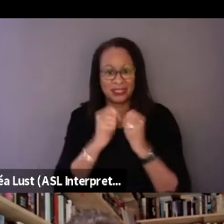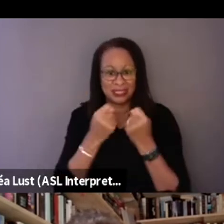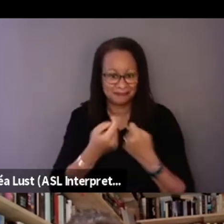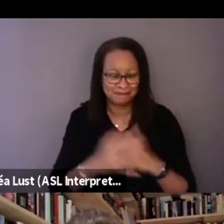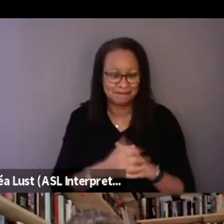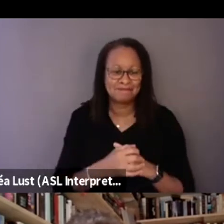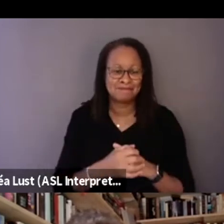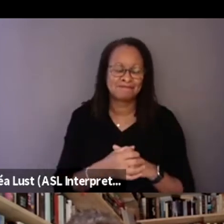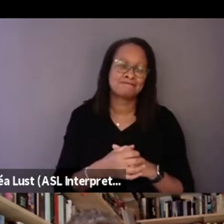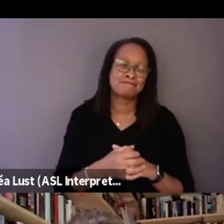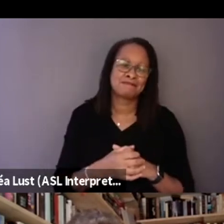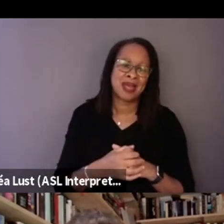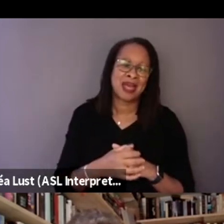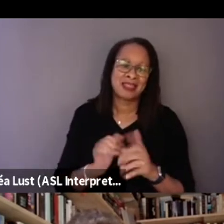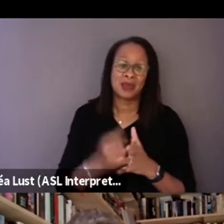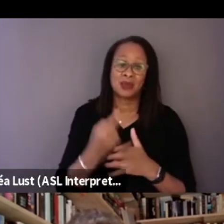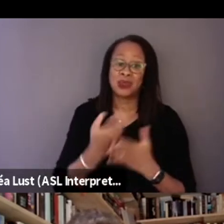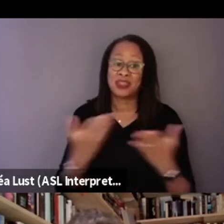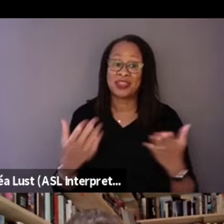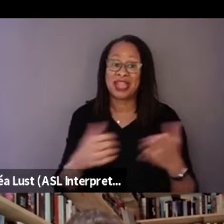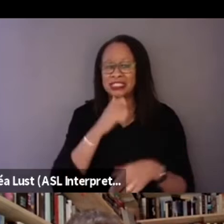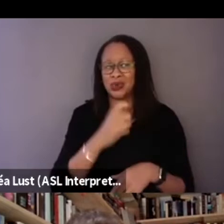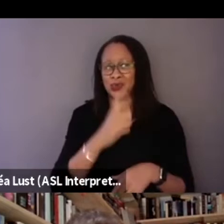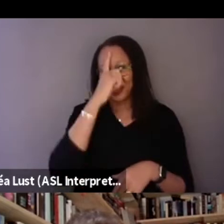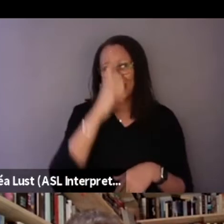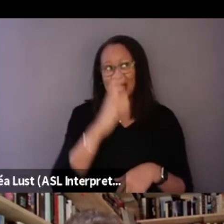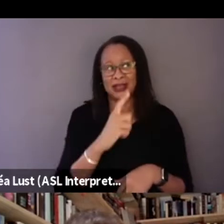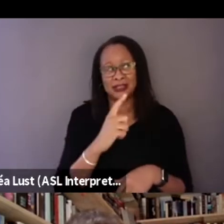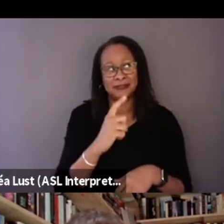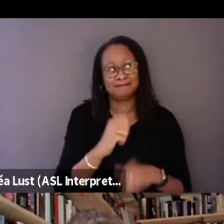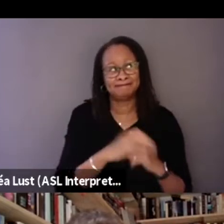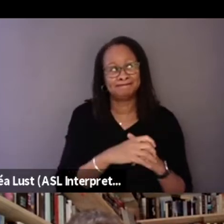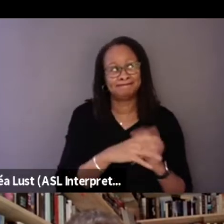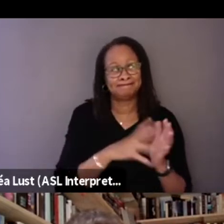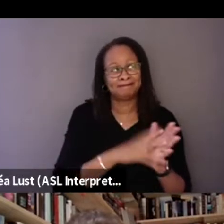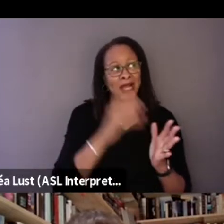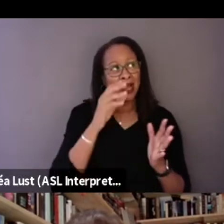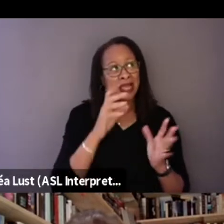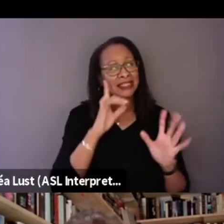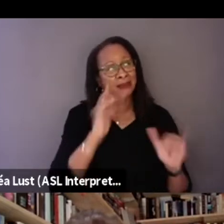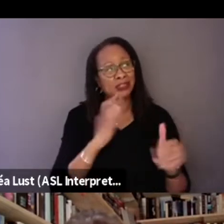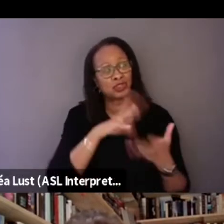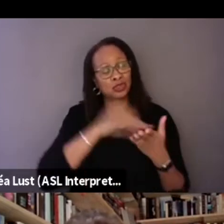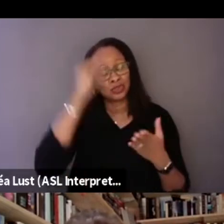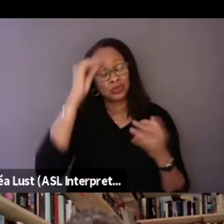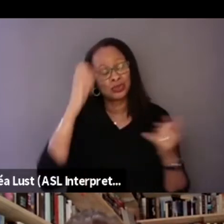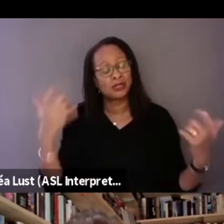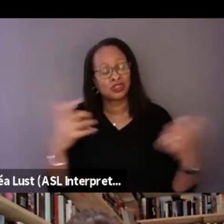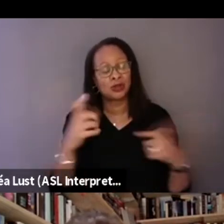So that was one thing that I don't think I anticipated learning so much about as I did when I went on that tour